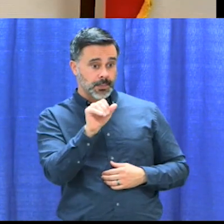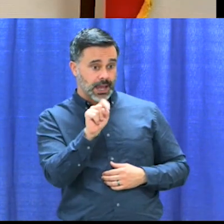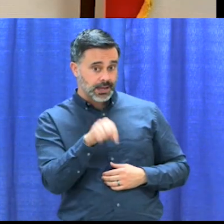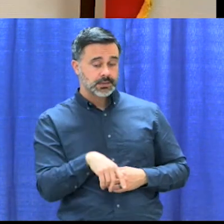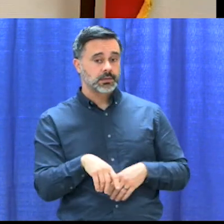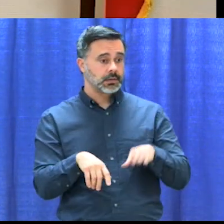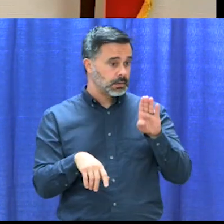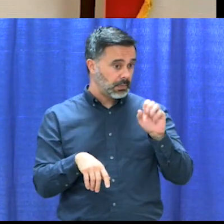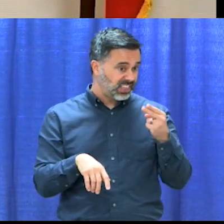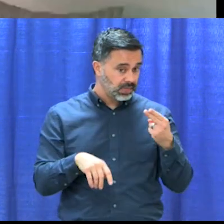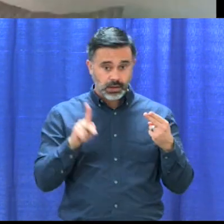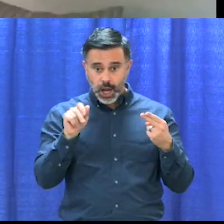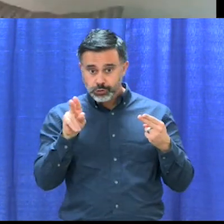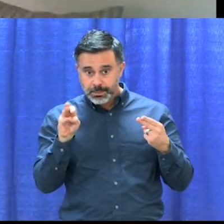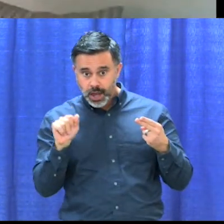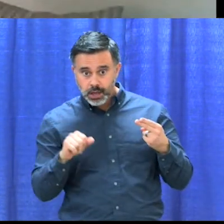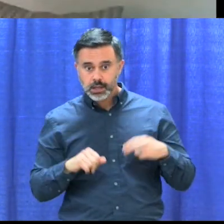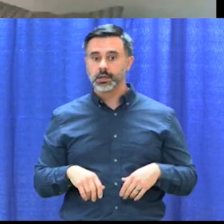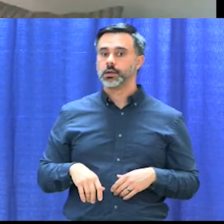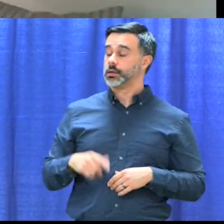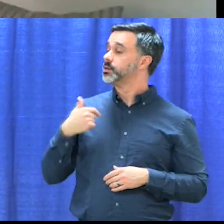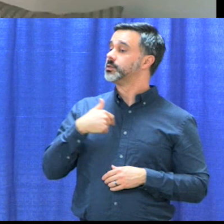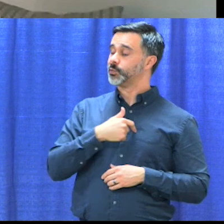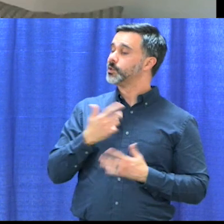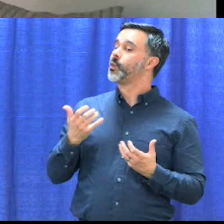[Hester speaking] Would love to have the conversation.